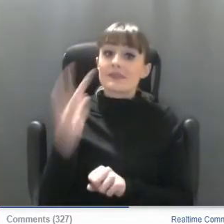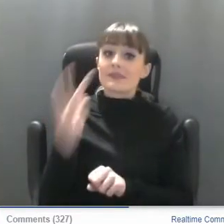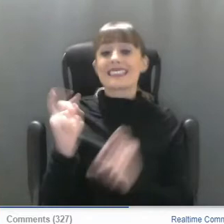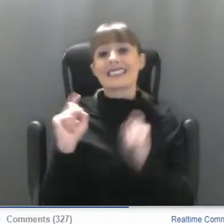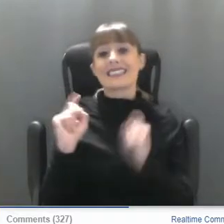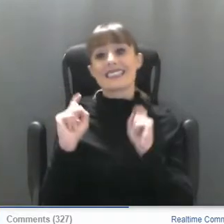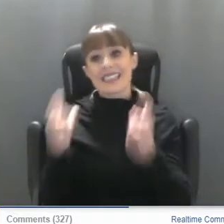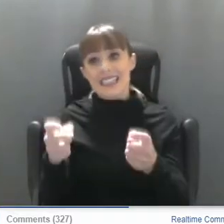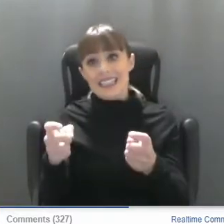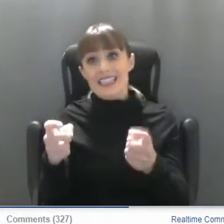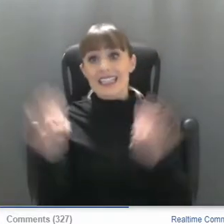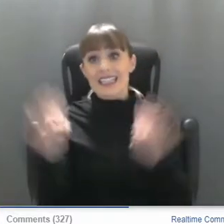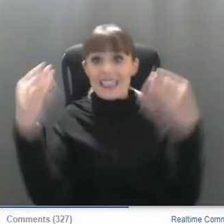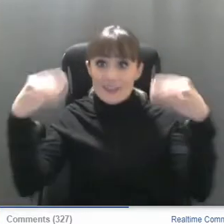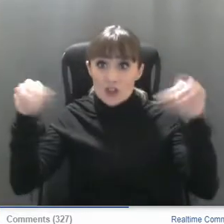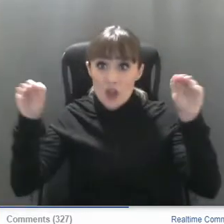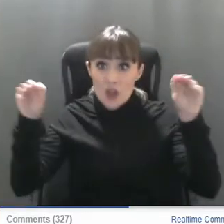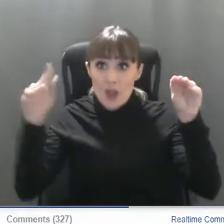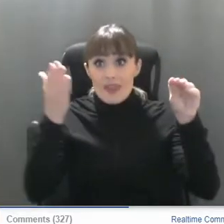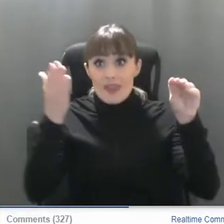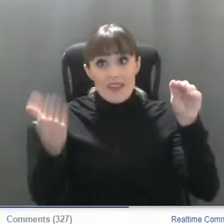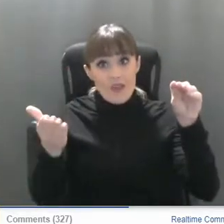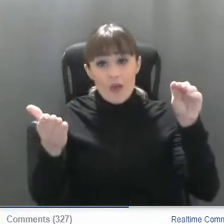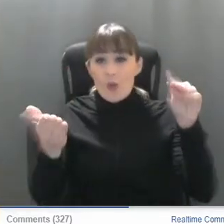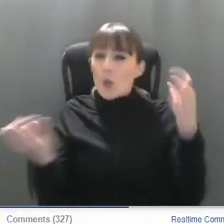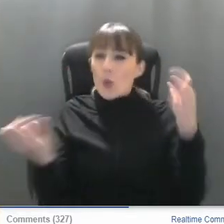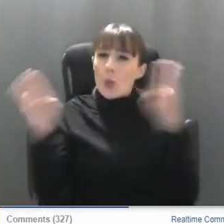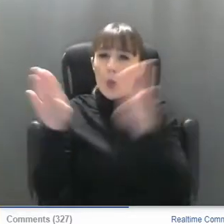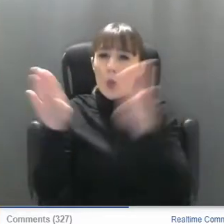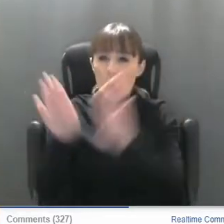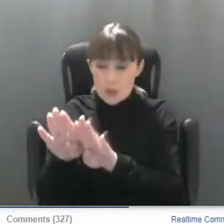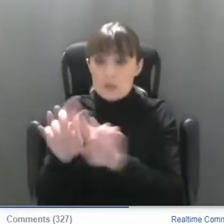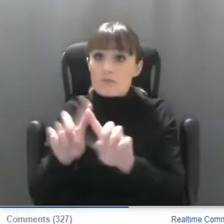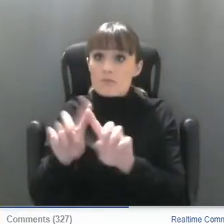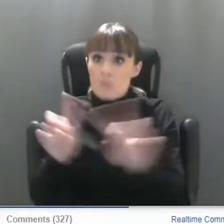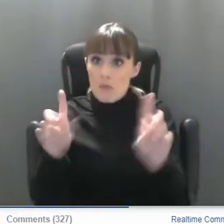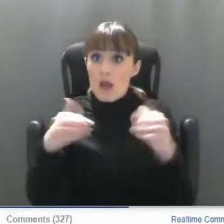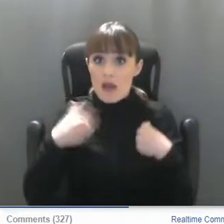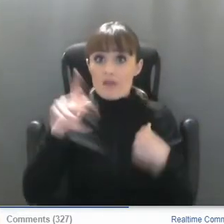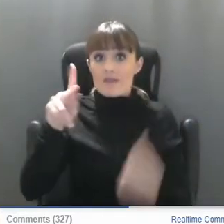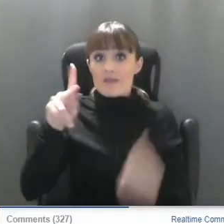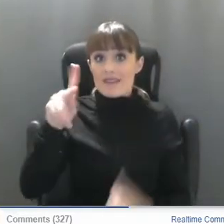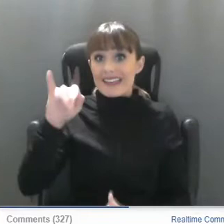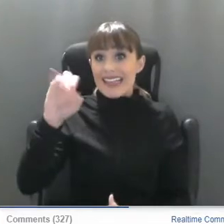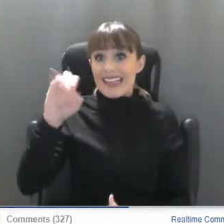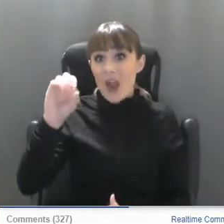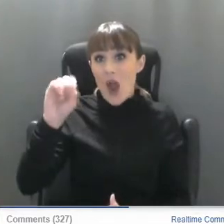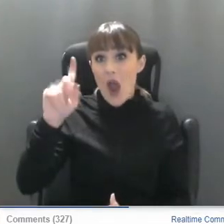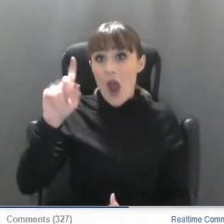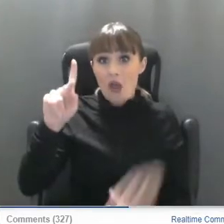Any of our indoor spaces are closed. But you can still get your water bottles,